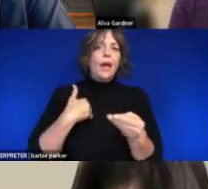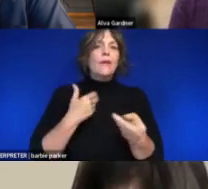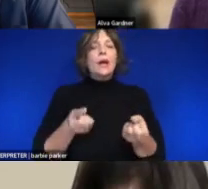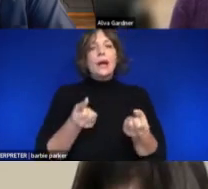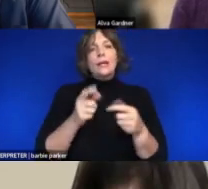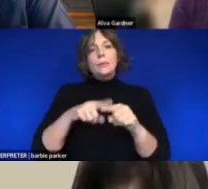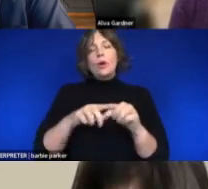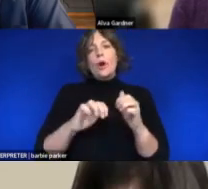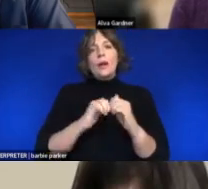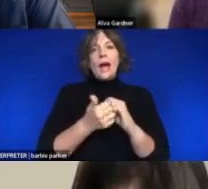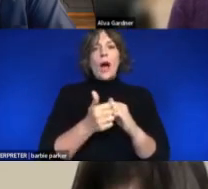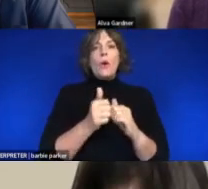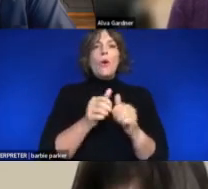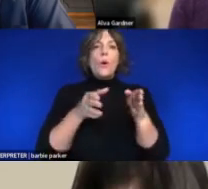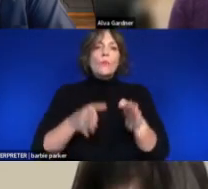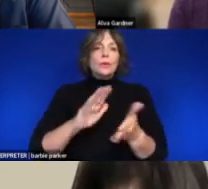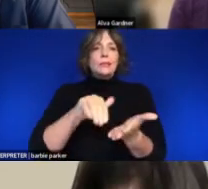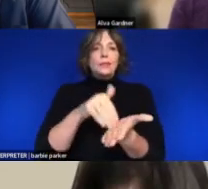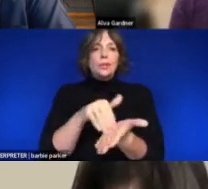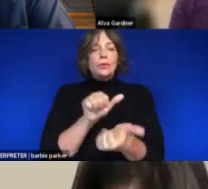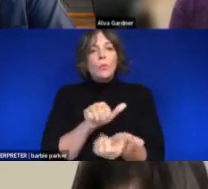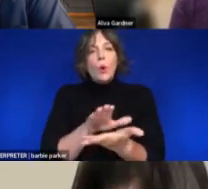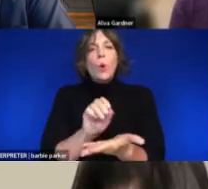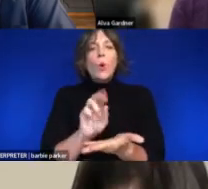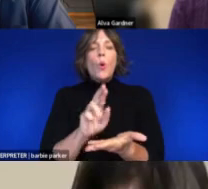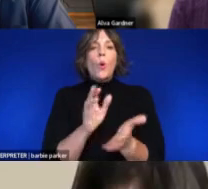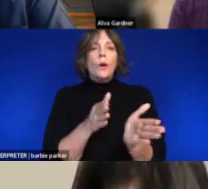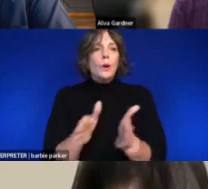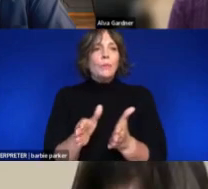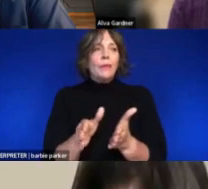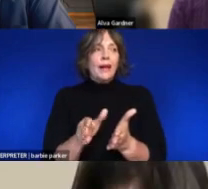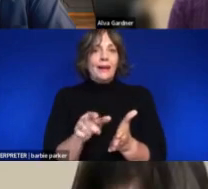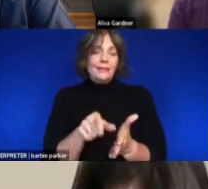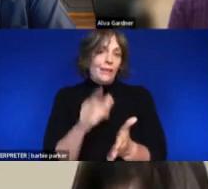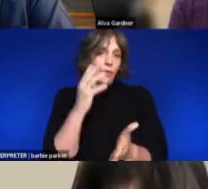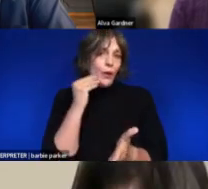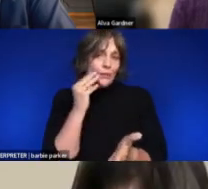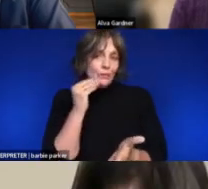person-centered plan they are experiencing and having the